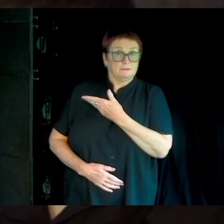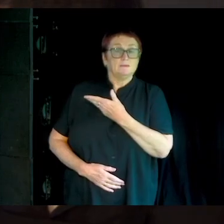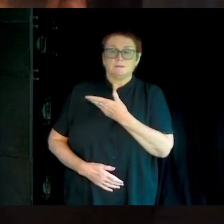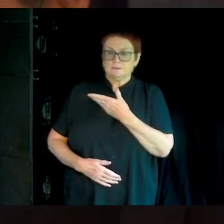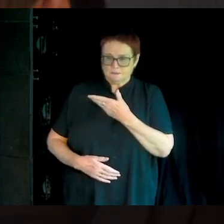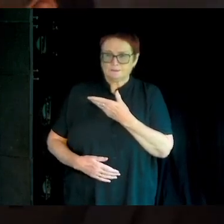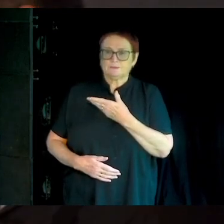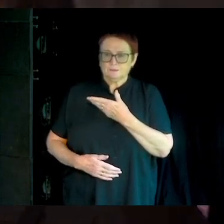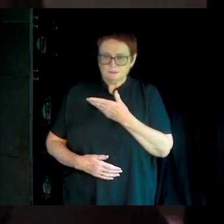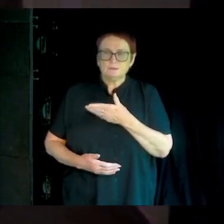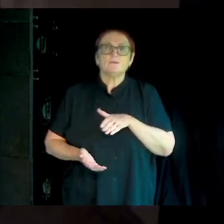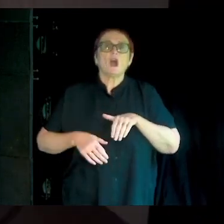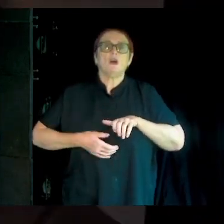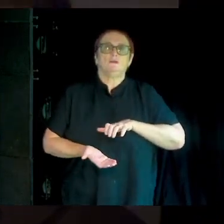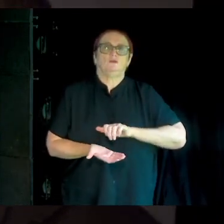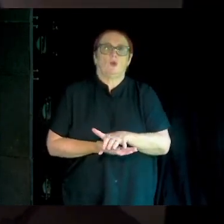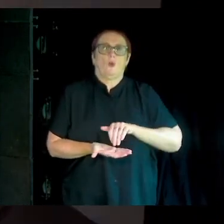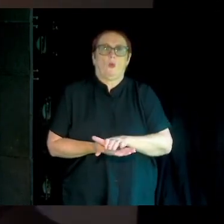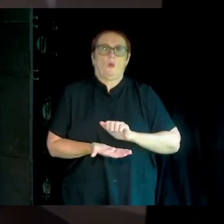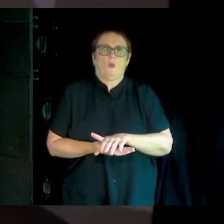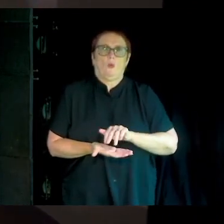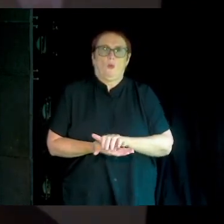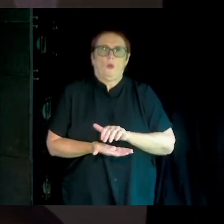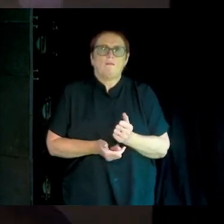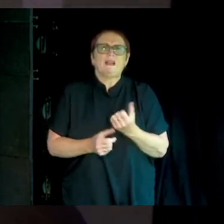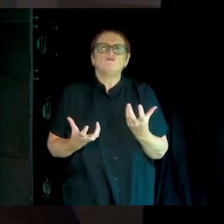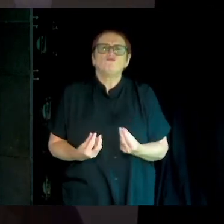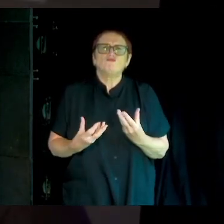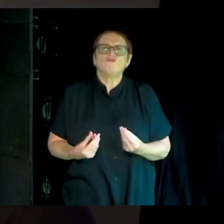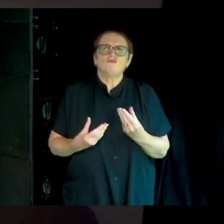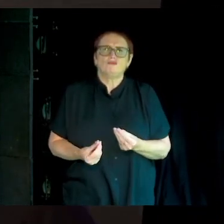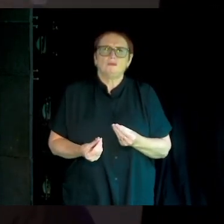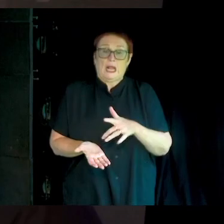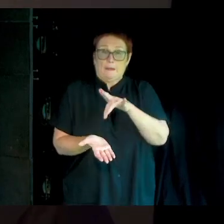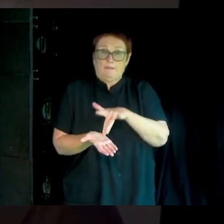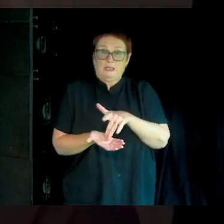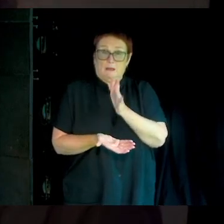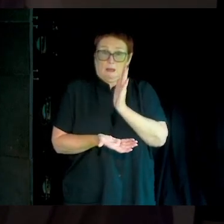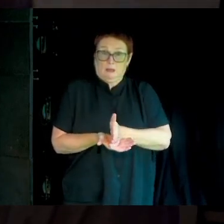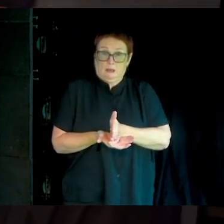yeah I did that so I know something yes so either you cut it in the middle ah okay depending on how